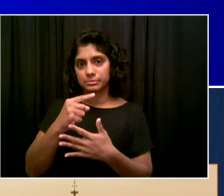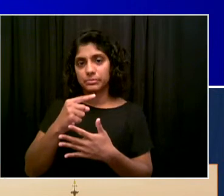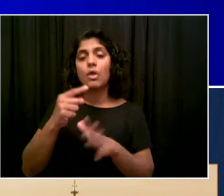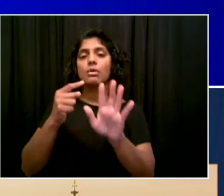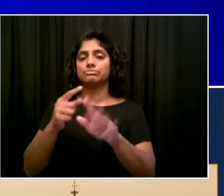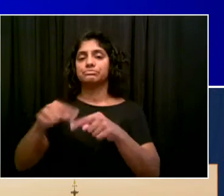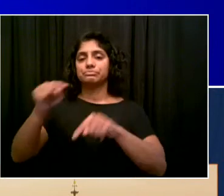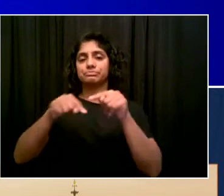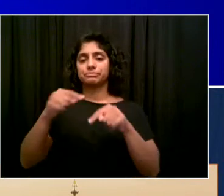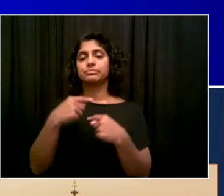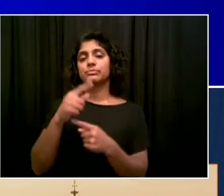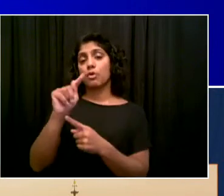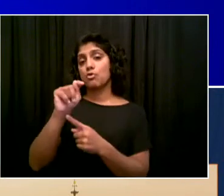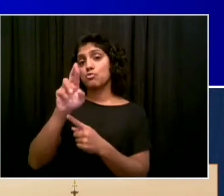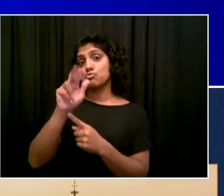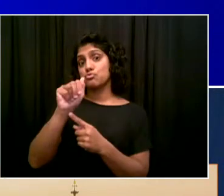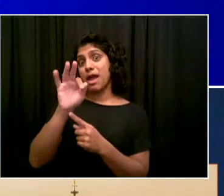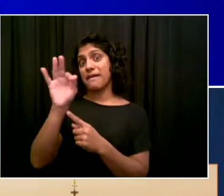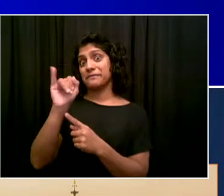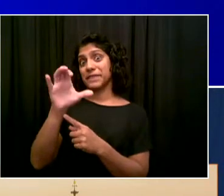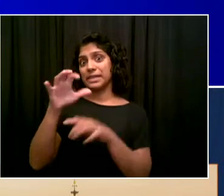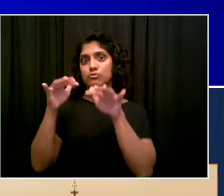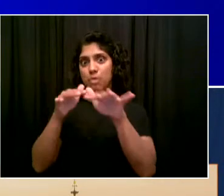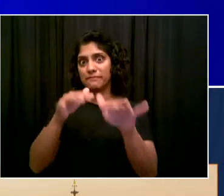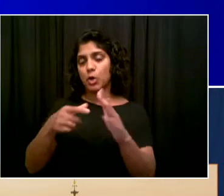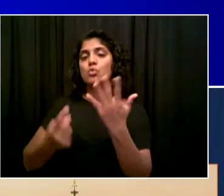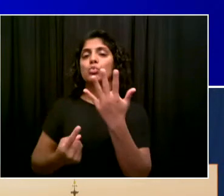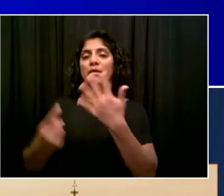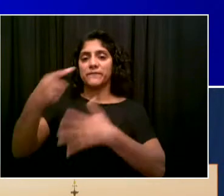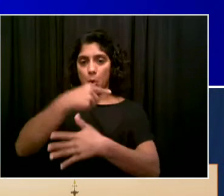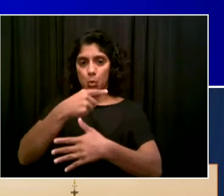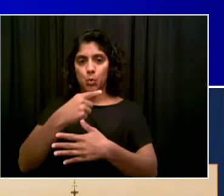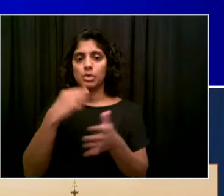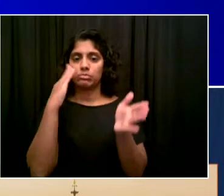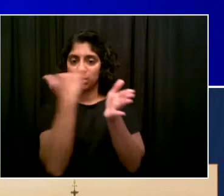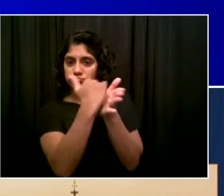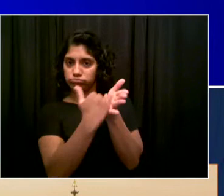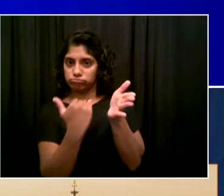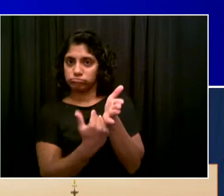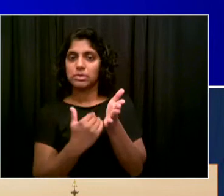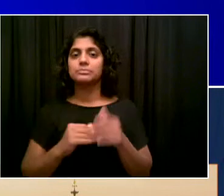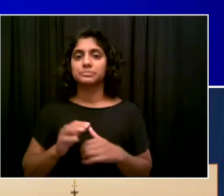THE MEETING D AN THIS IS AN URGENT NEED. I'M NOMINATING MY FINANCE